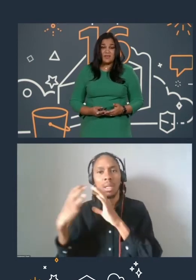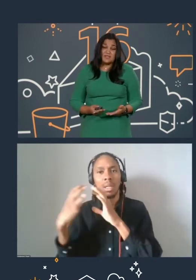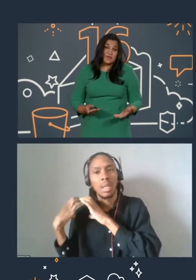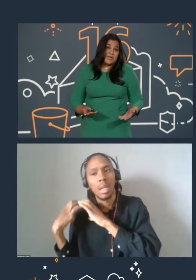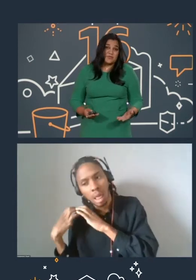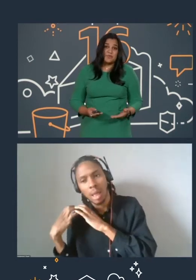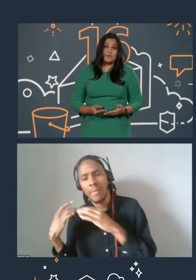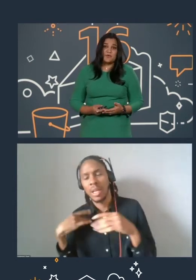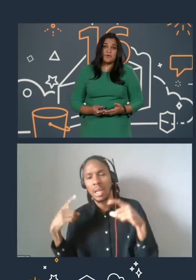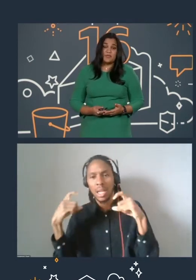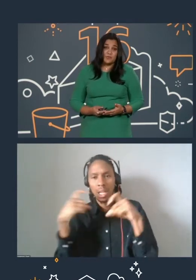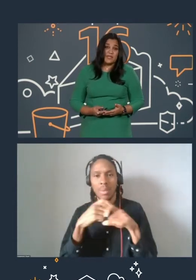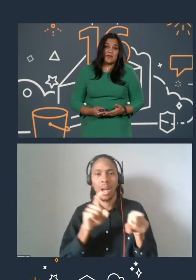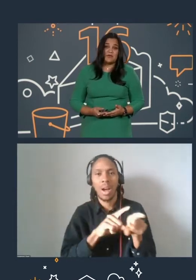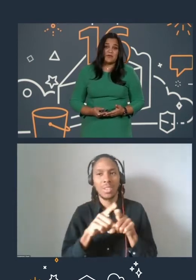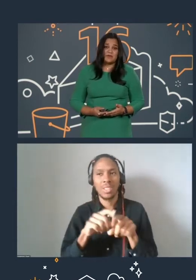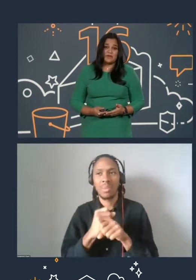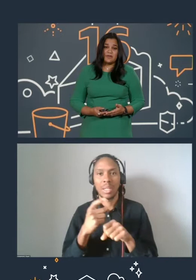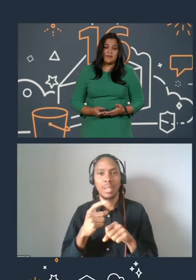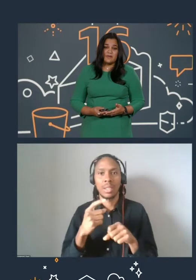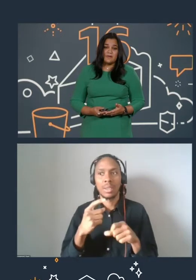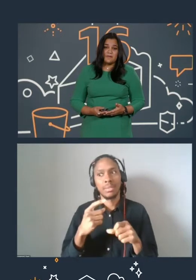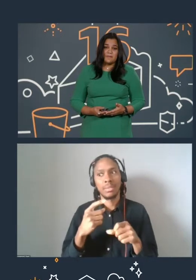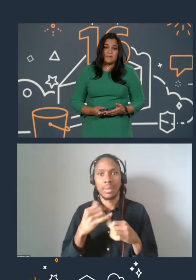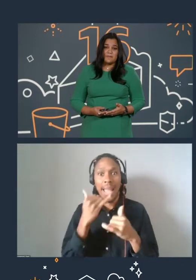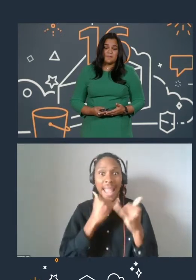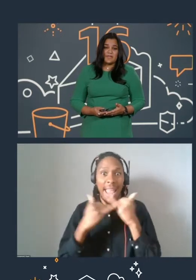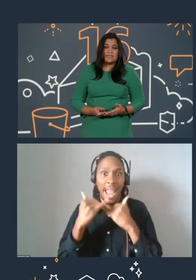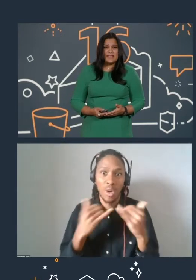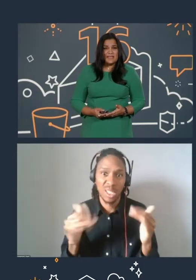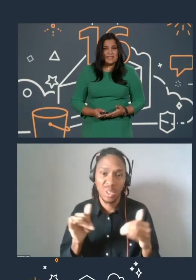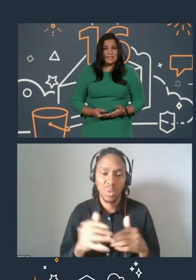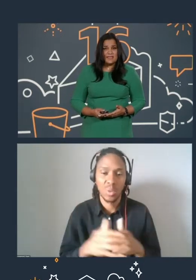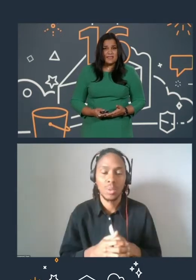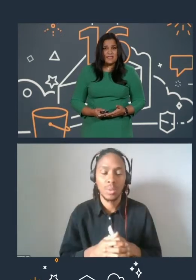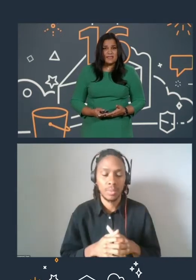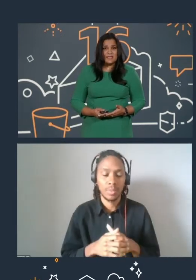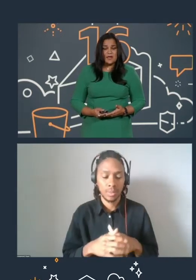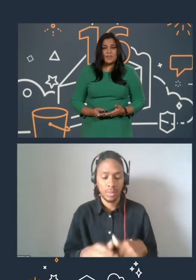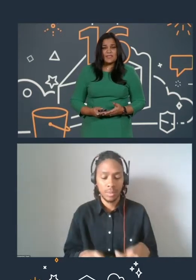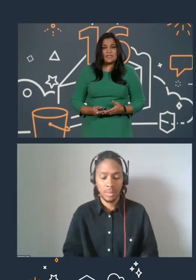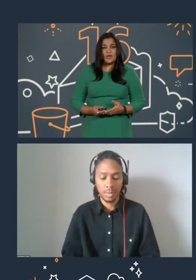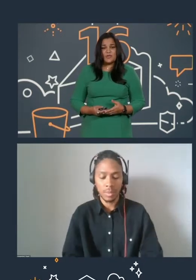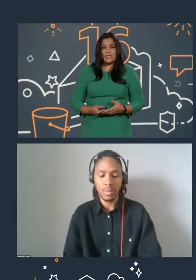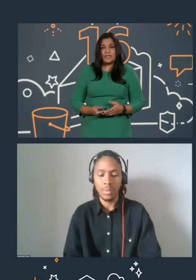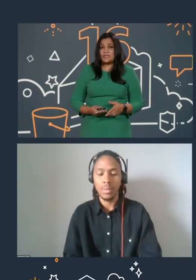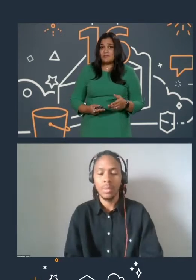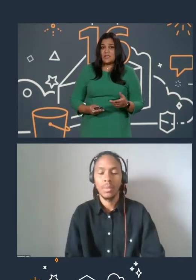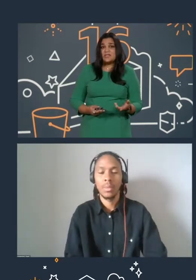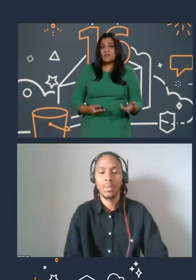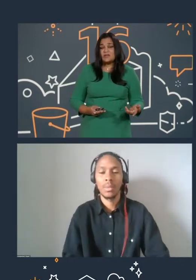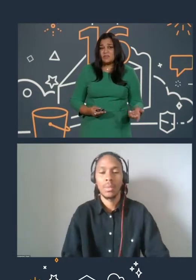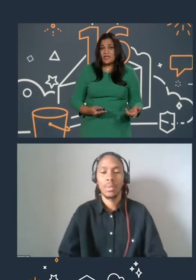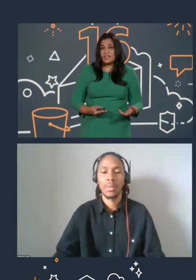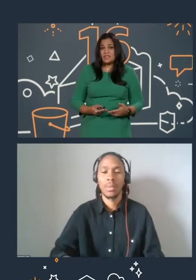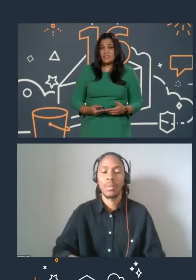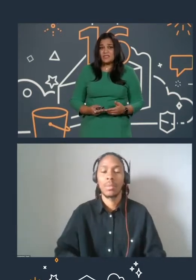It also creates room for human error. Second, companies not only need to meet compliance needs,